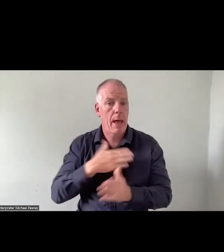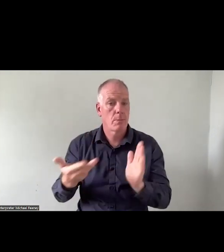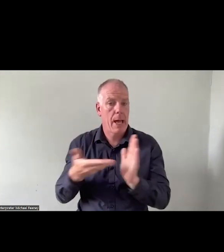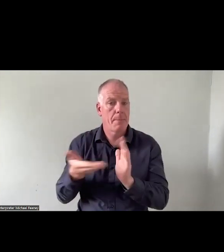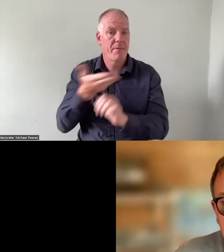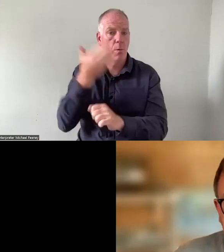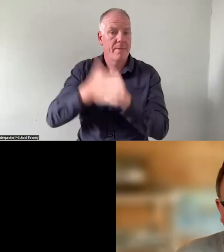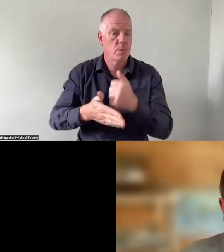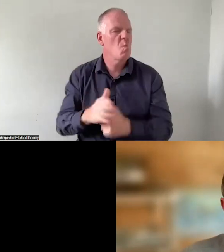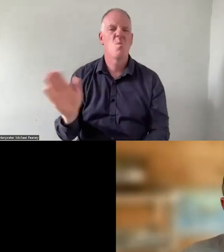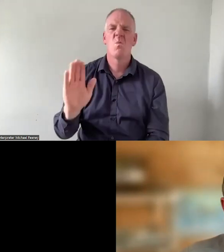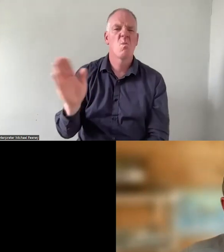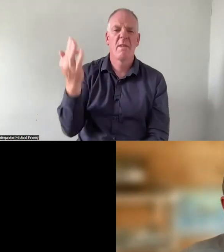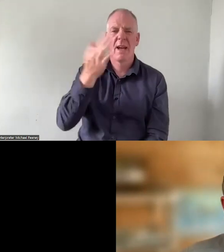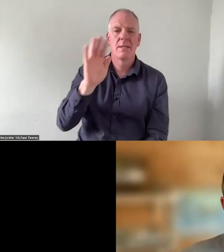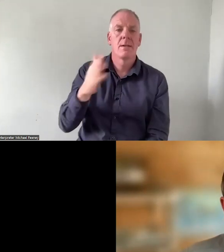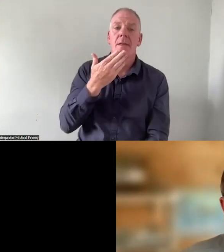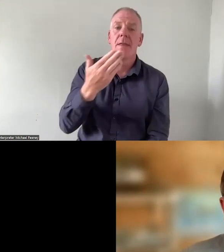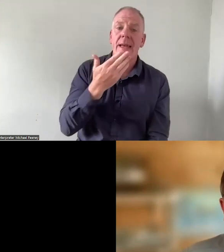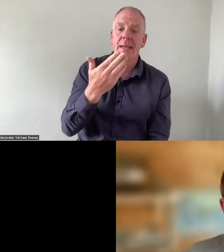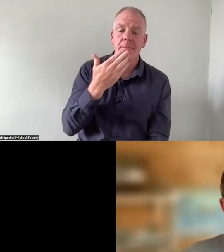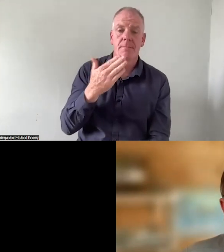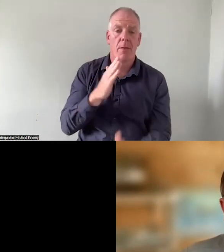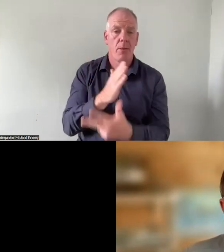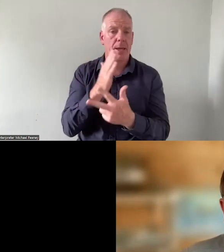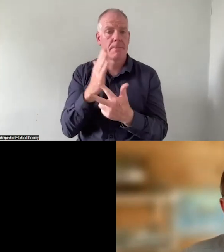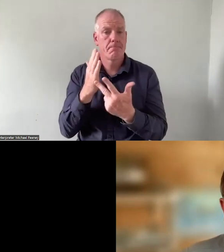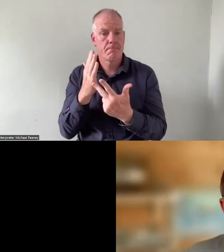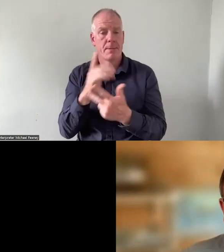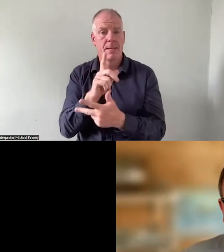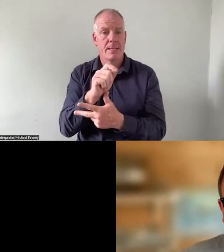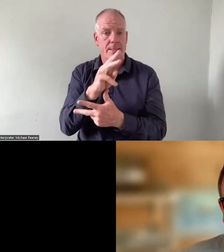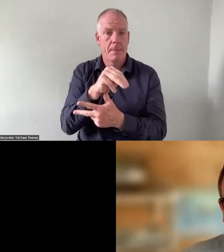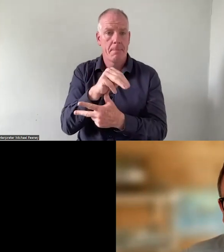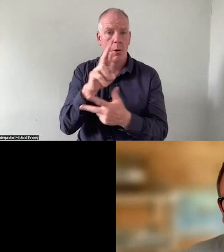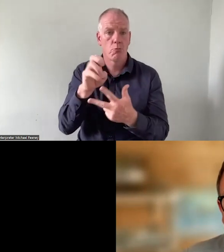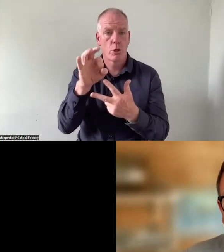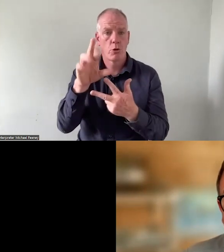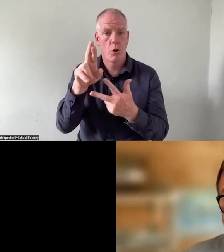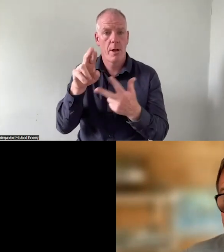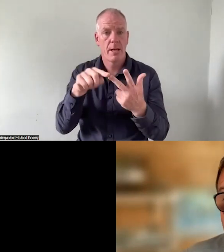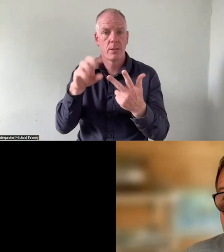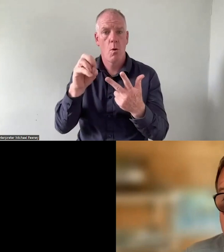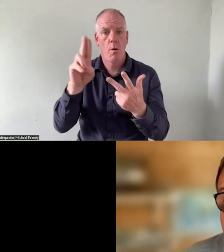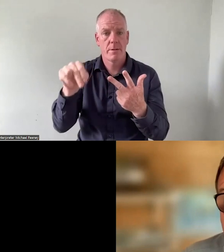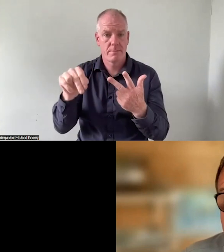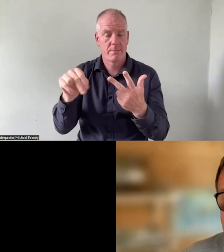PÁDRAIG: No, just to thank Tim, Roger and Oran for their presentations.